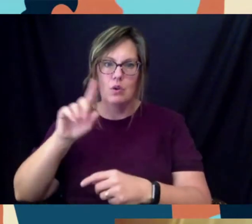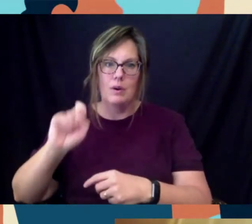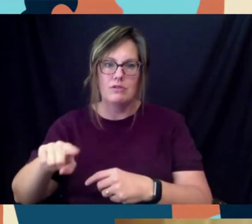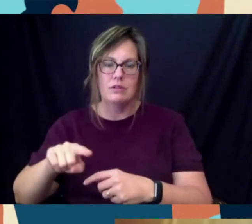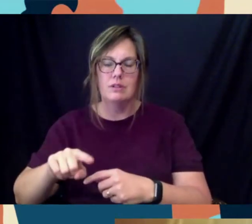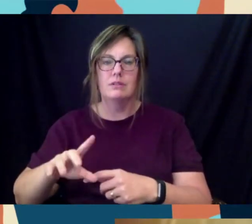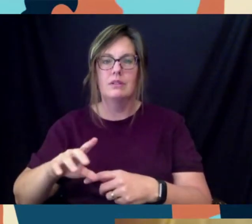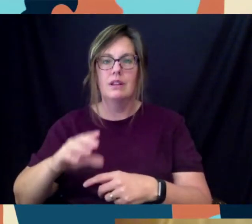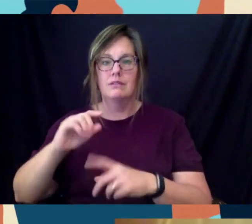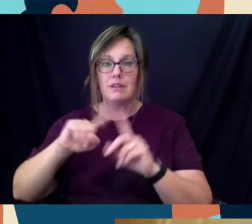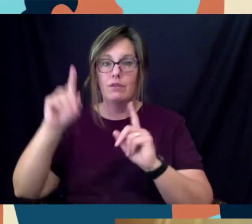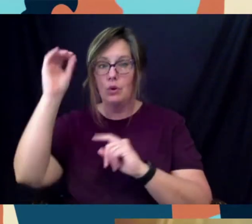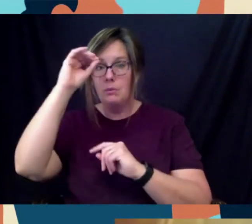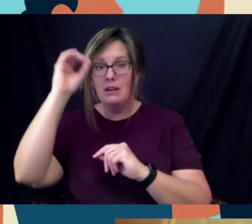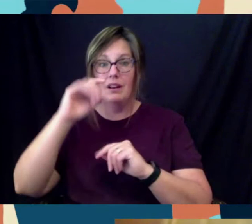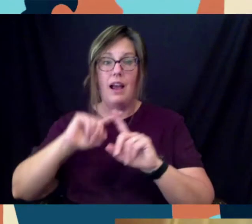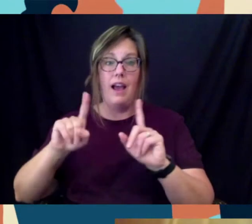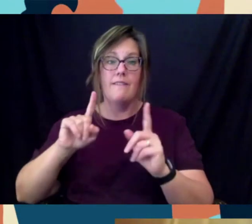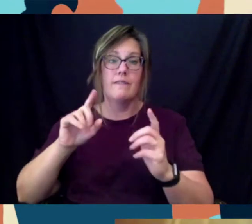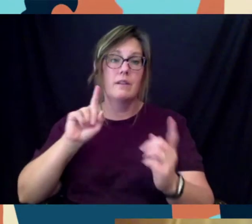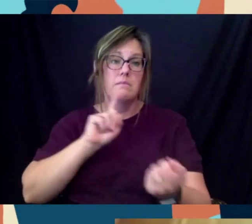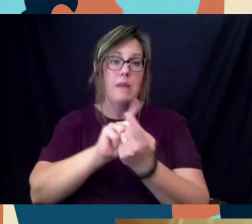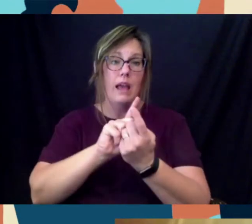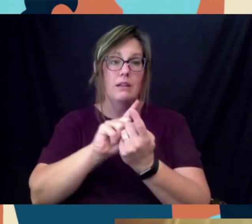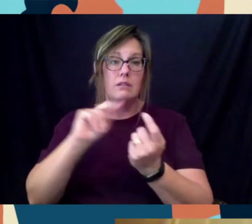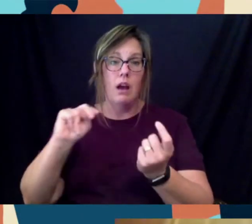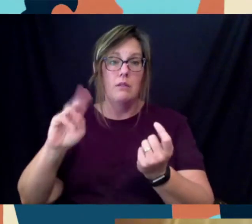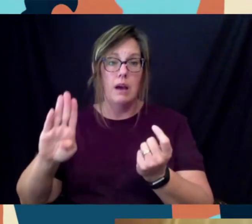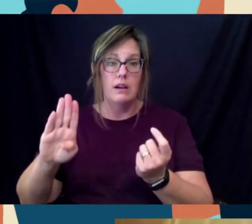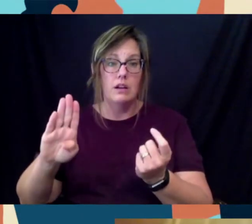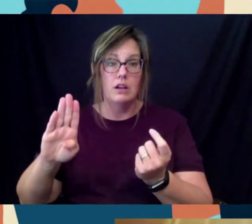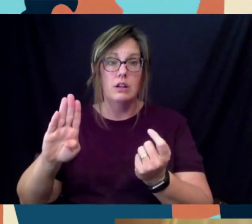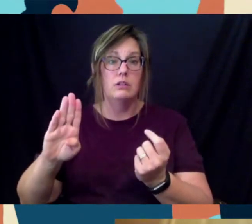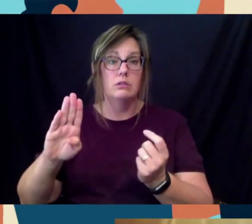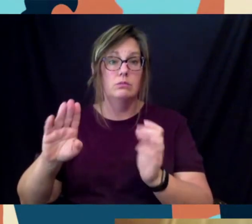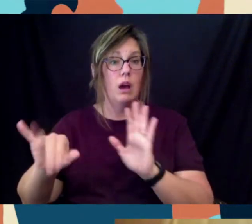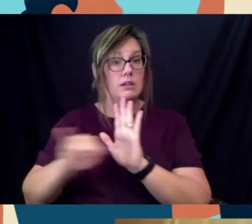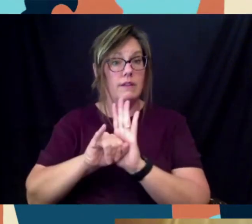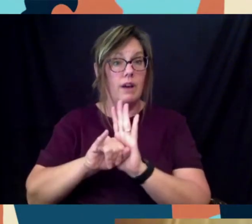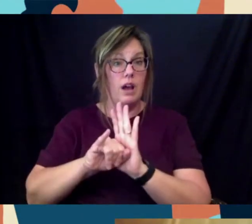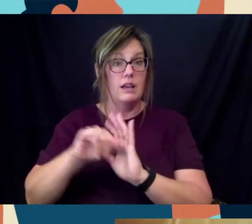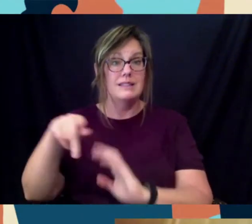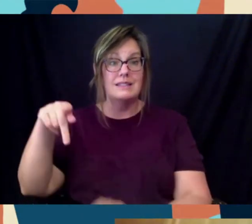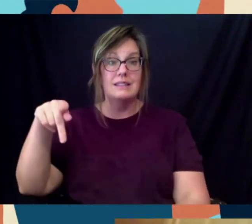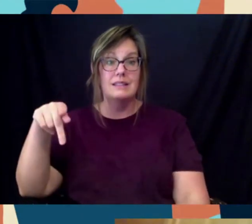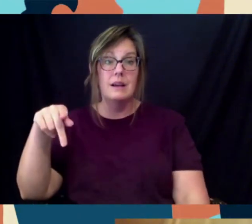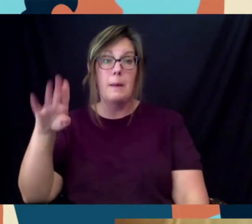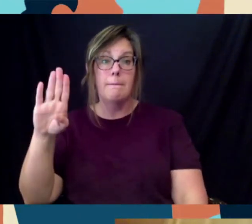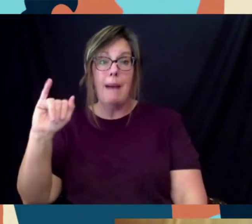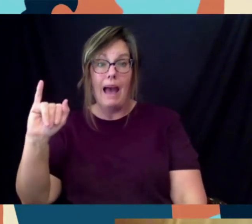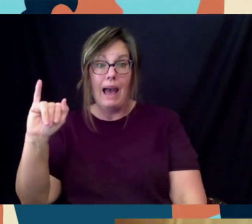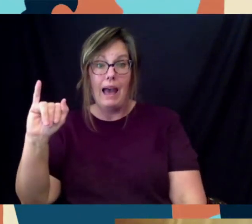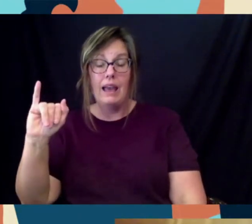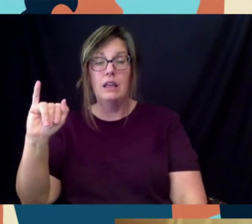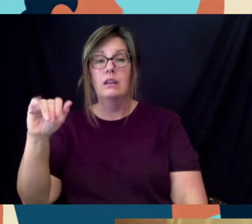i've met non-binary people who identify as bisexual or pansexual or even lesbian or gay and